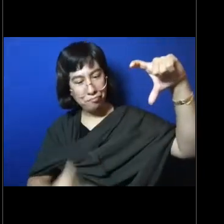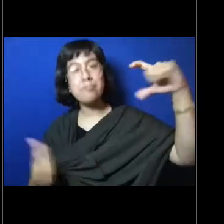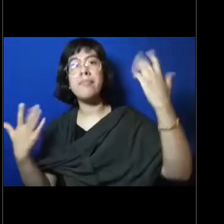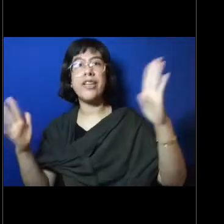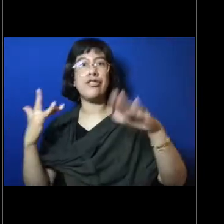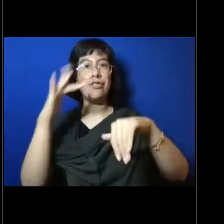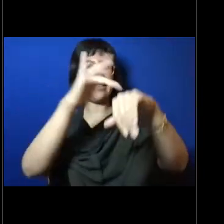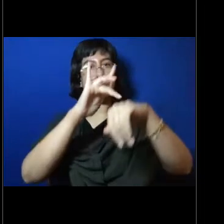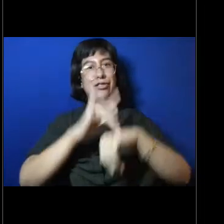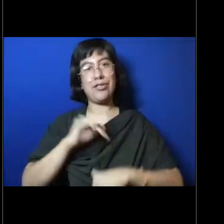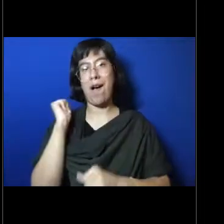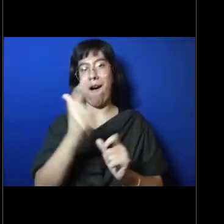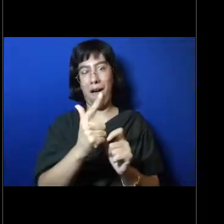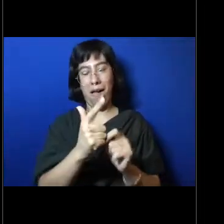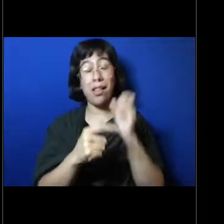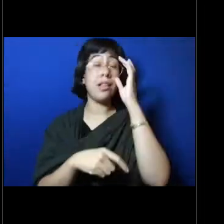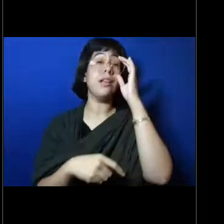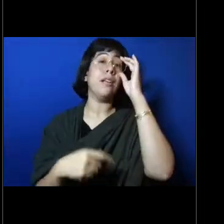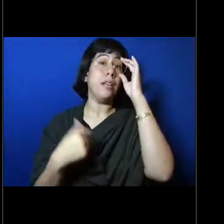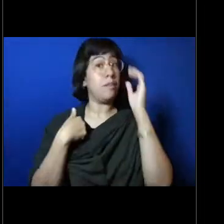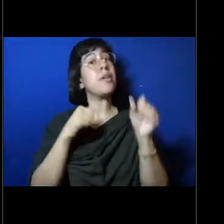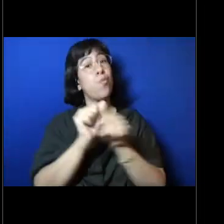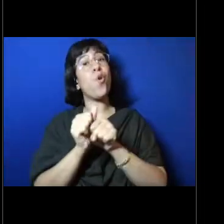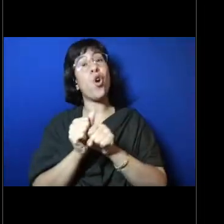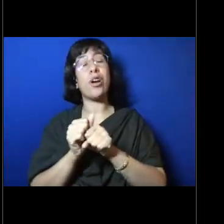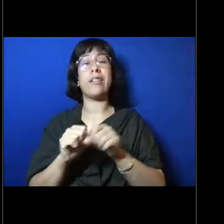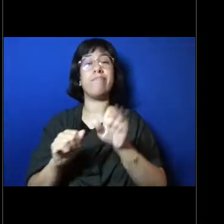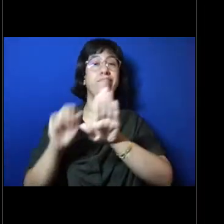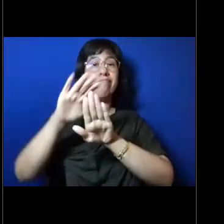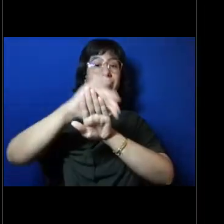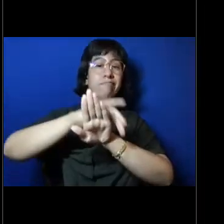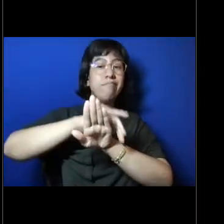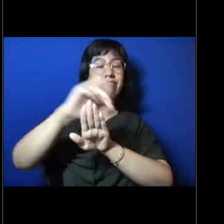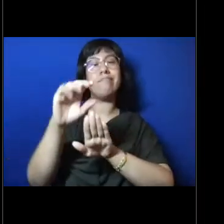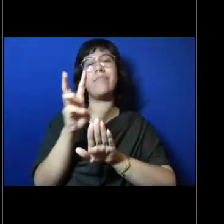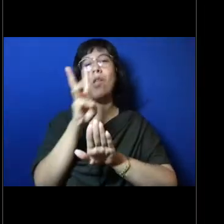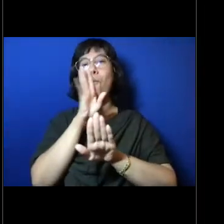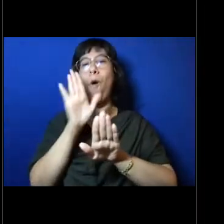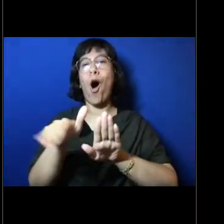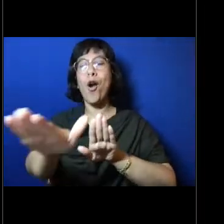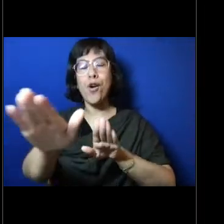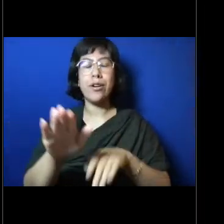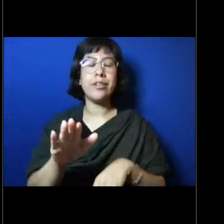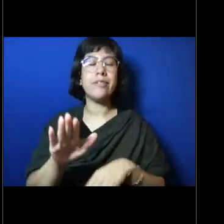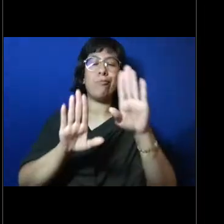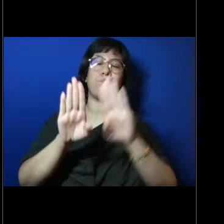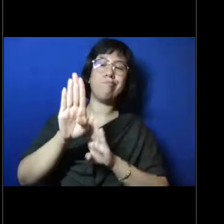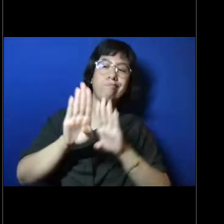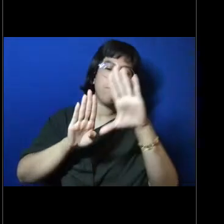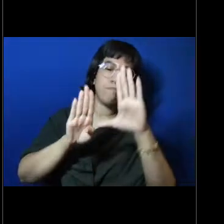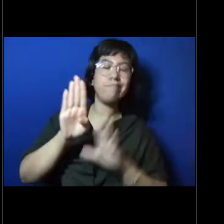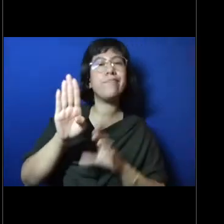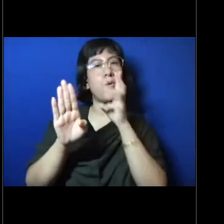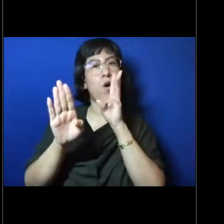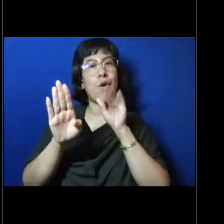Also, I've worked along the coast and much of the work that I do involves kelp forest and particularly abalone.